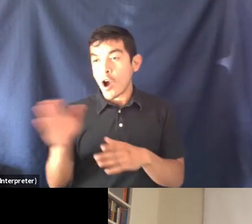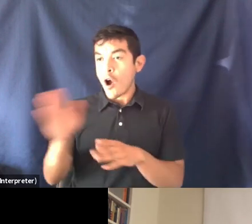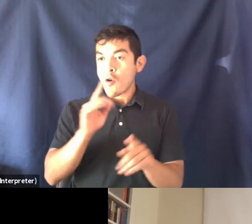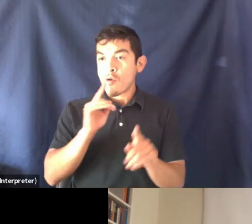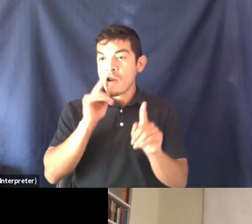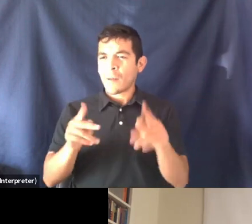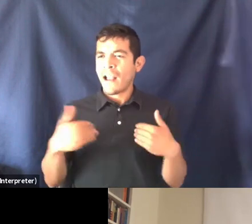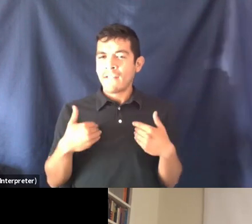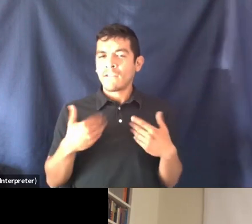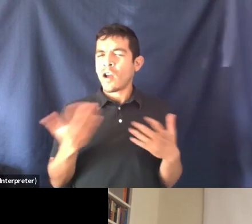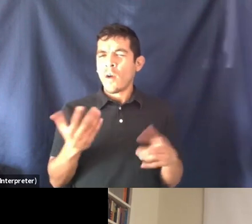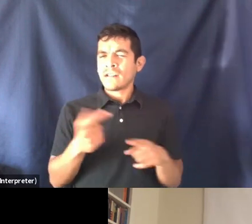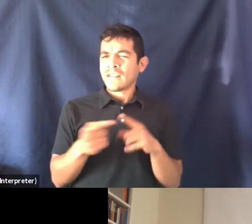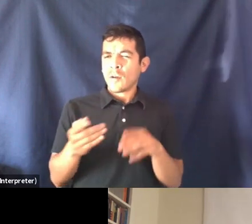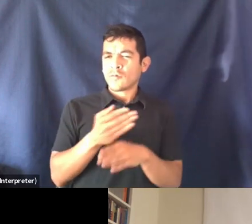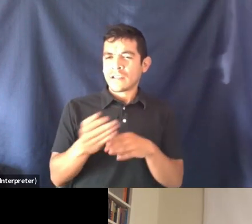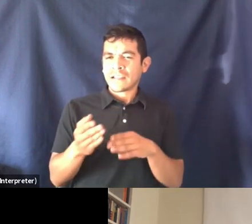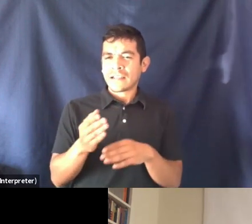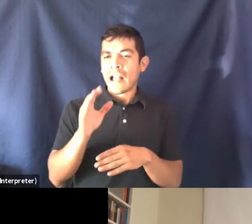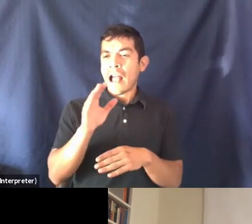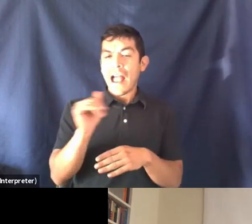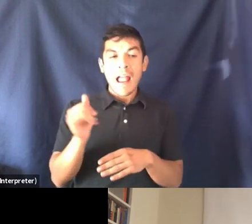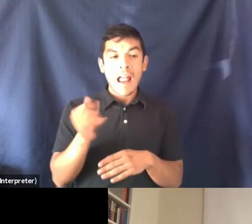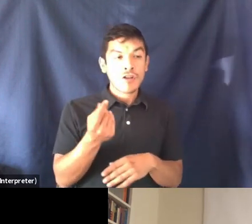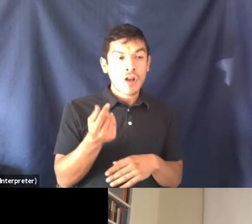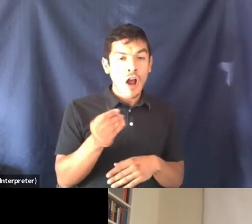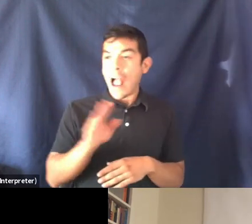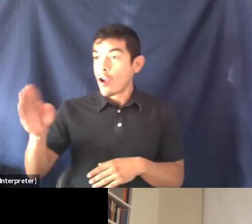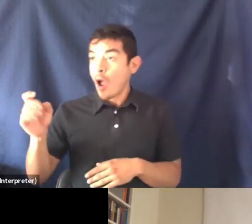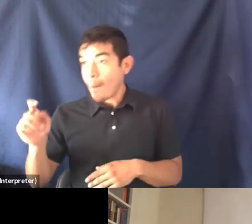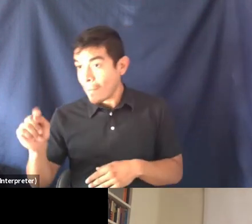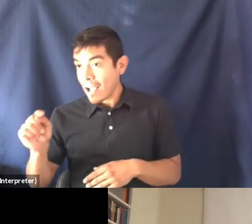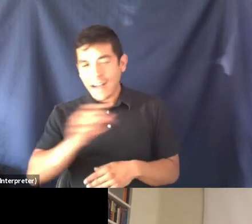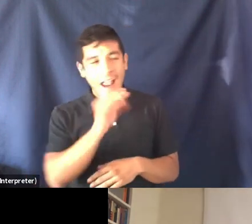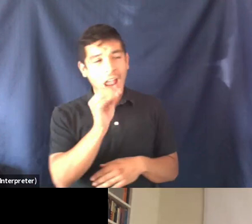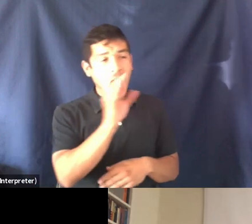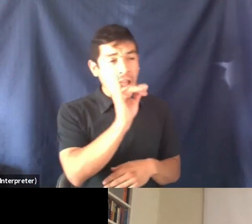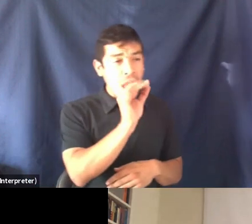and your little pet and coyote. They're all trying to live.